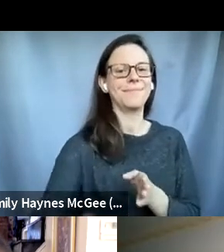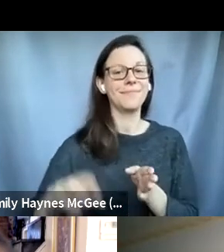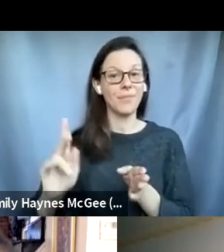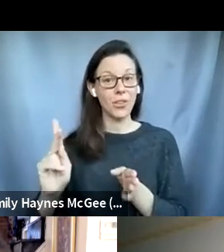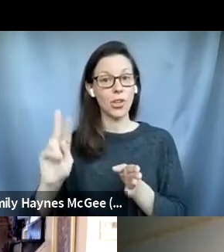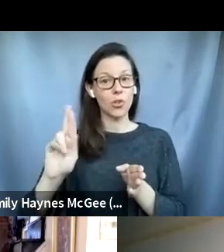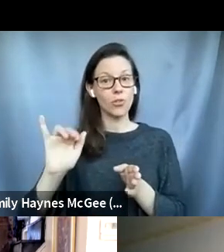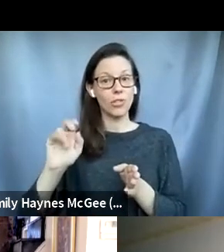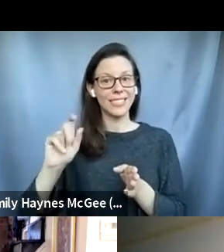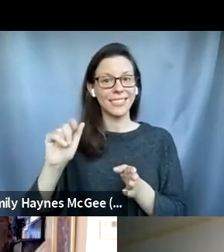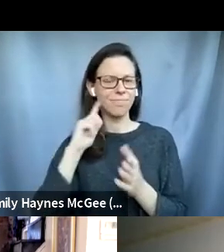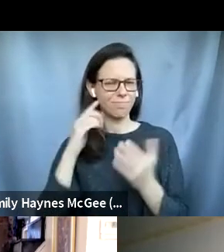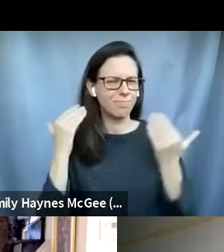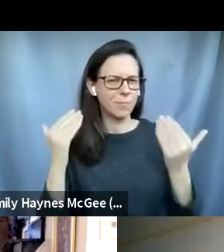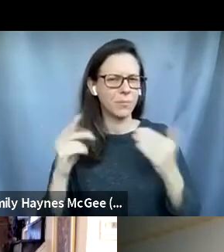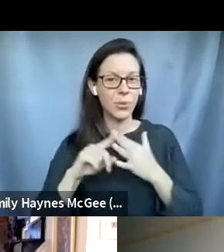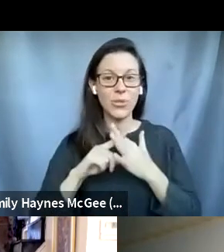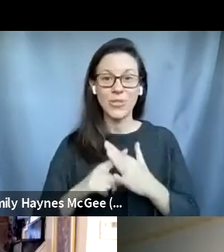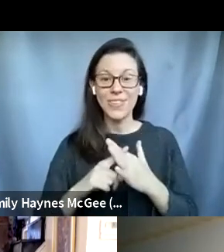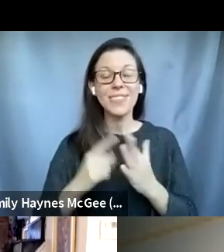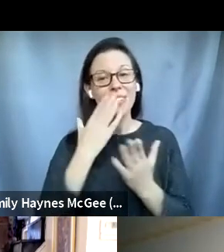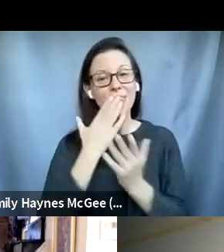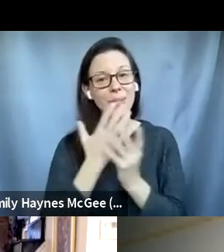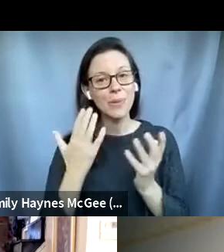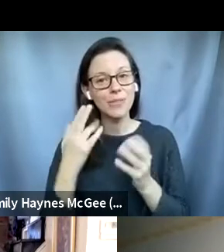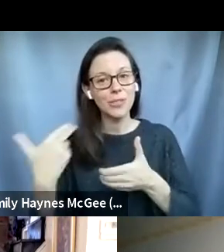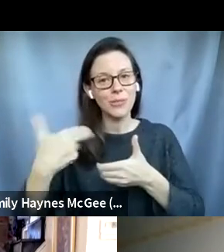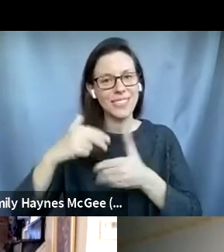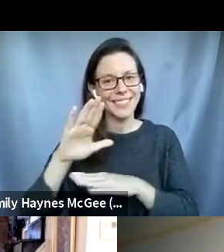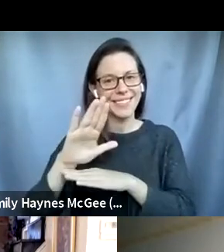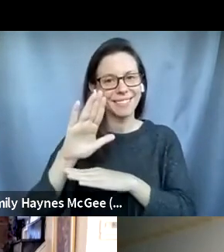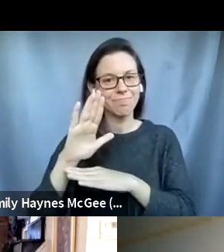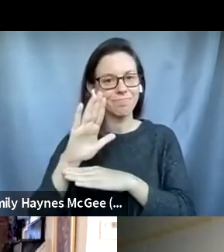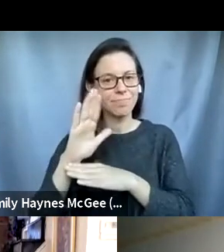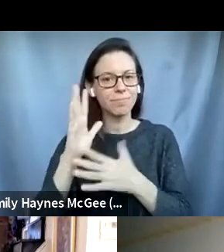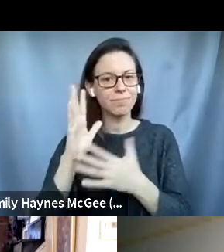Thank you so much for joining us this learn to learn more about the Grit Fund.